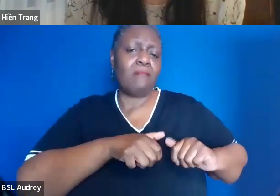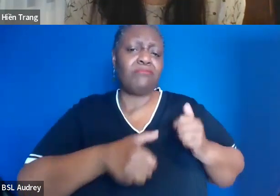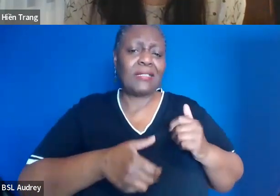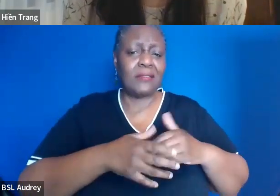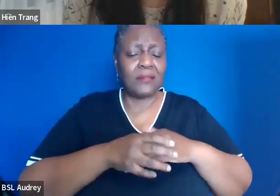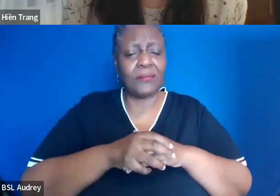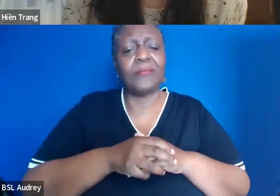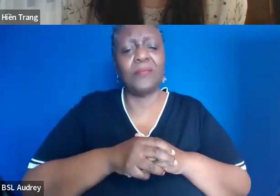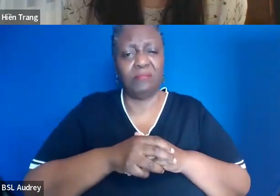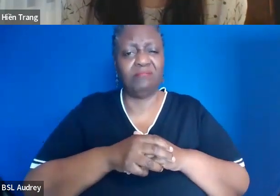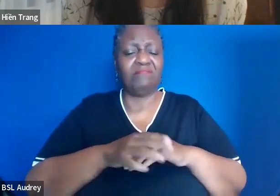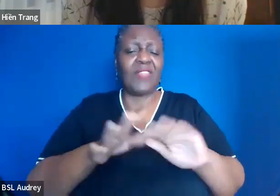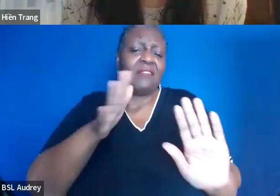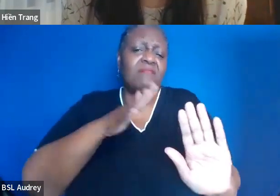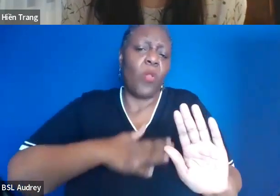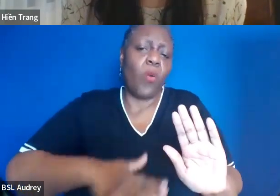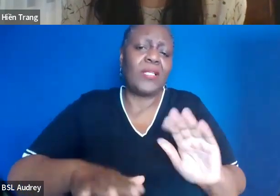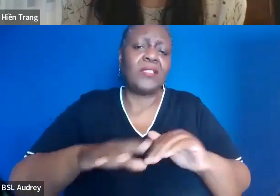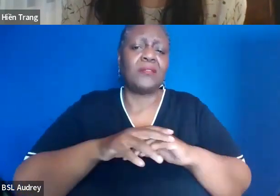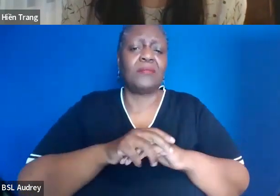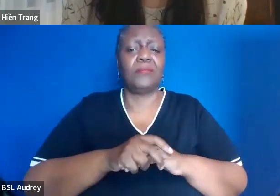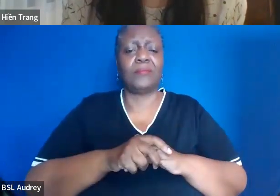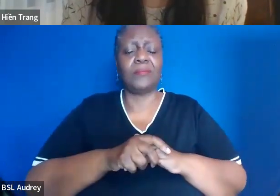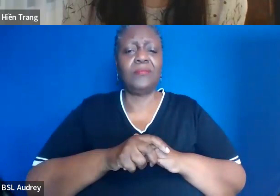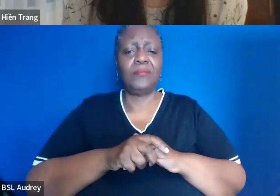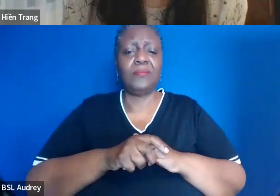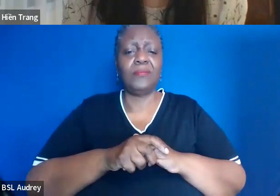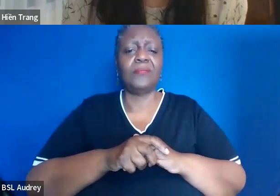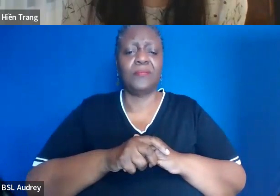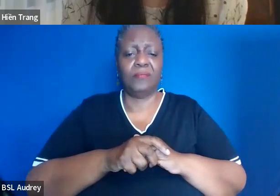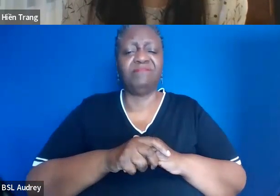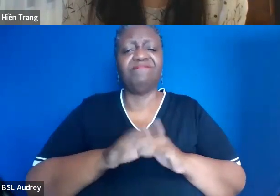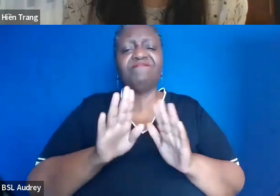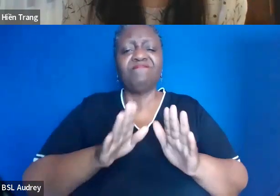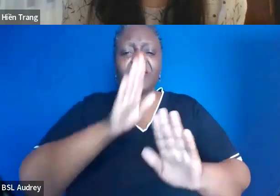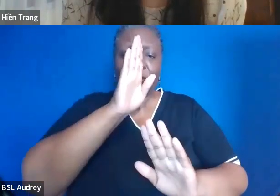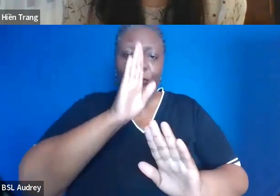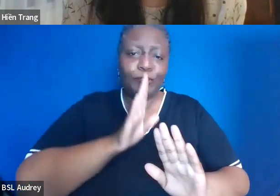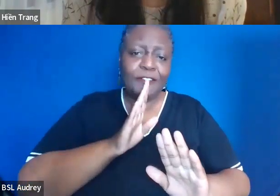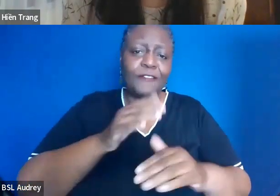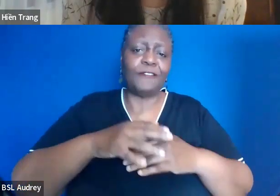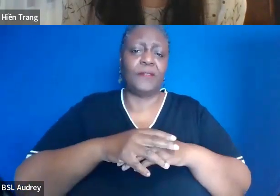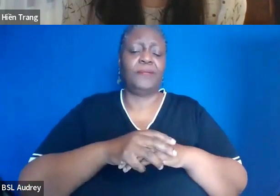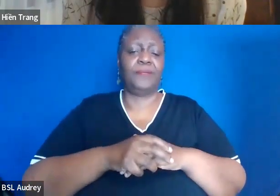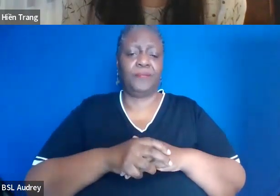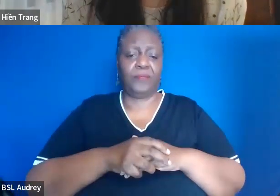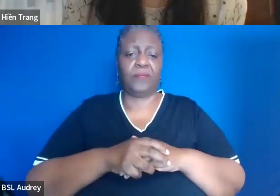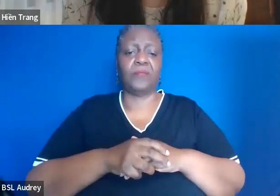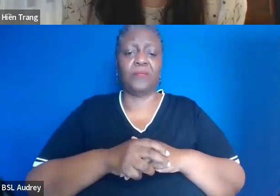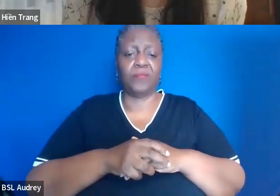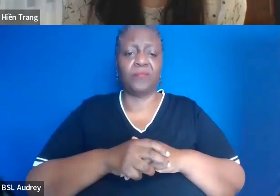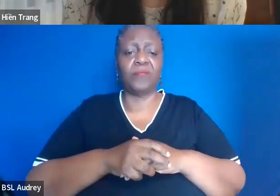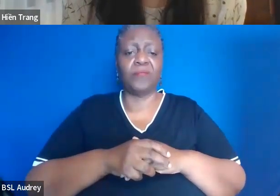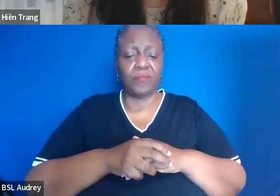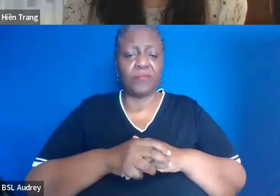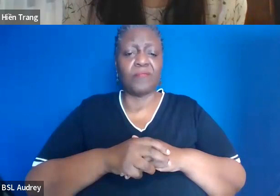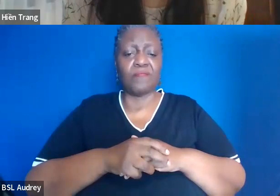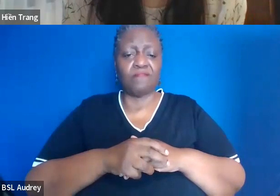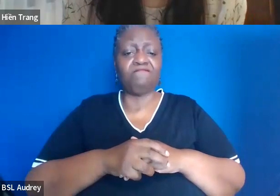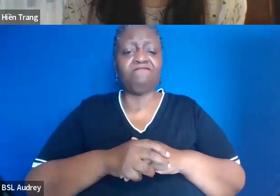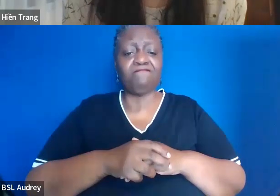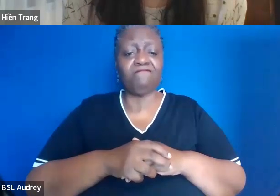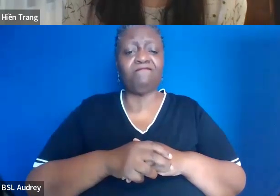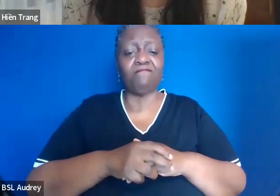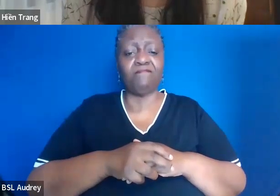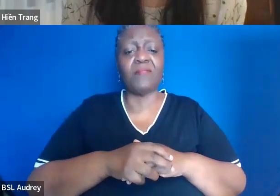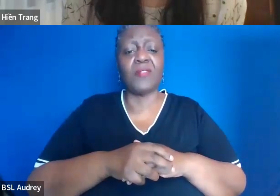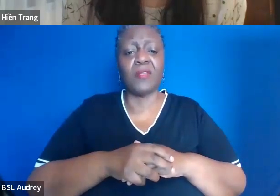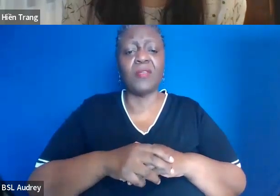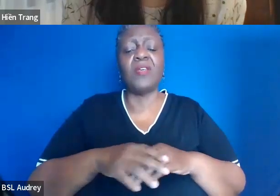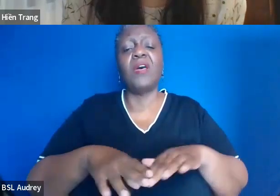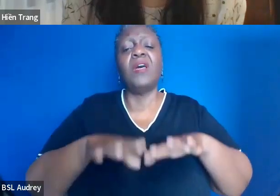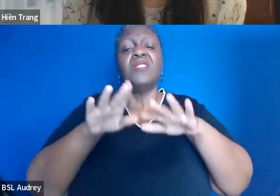longing and grief throughout um Hồ Xuân Hương was um likely a Mahayana Buddhist